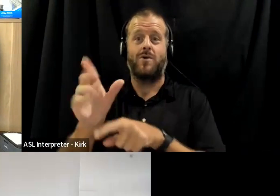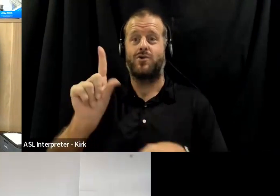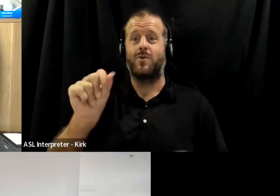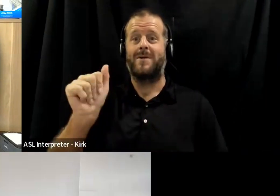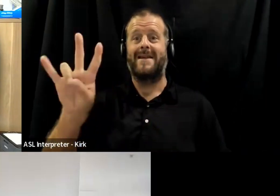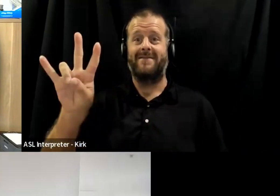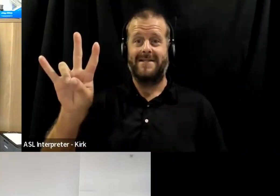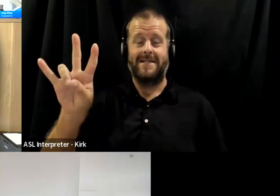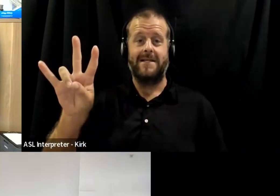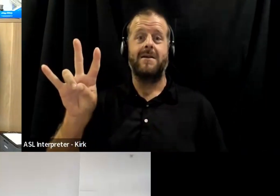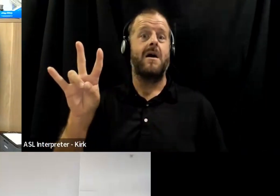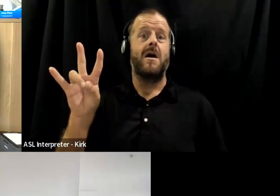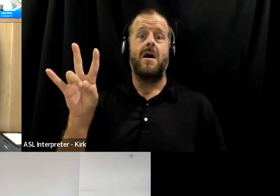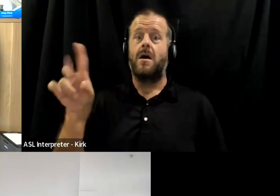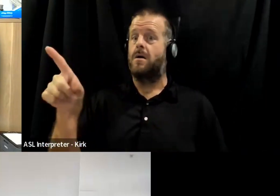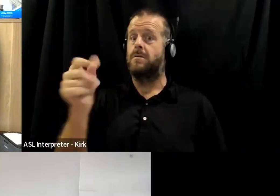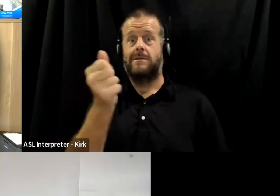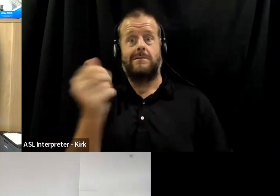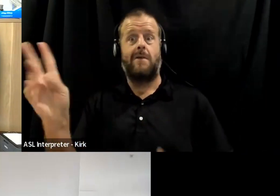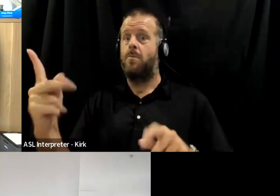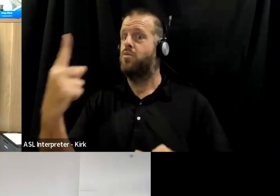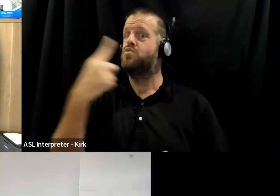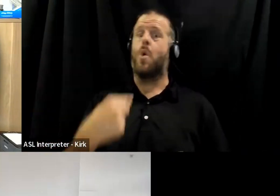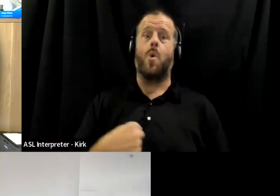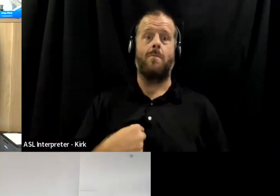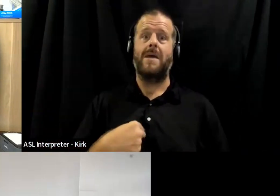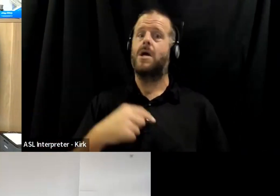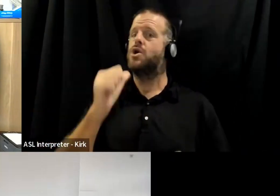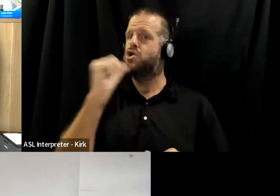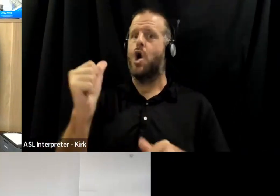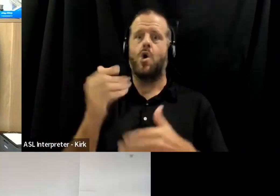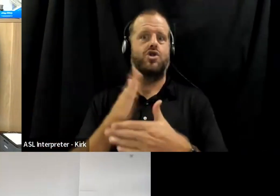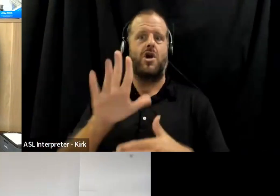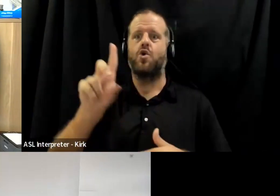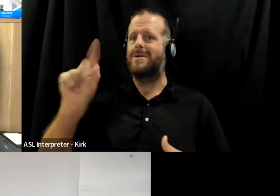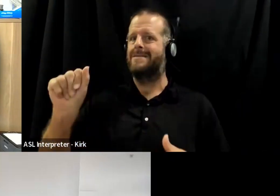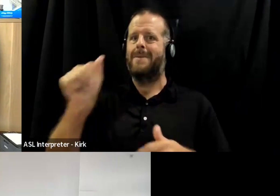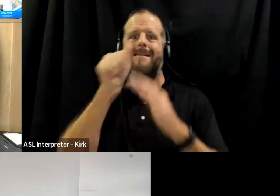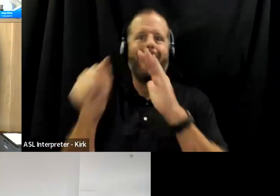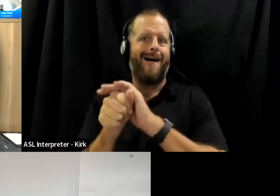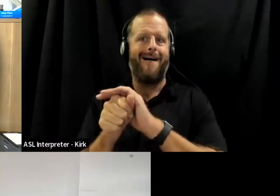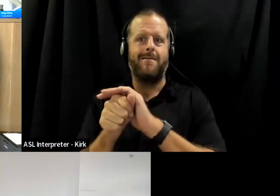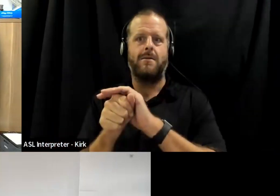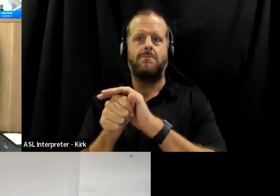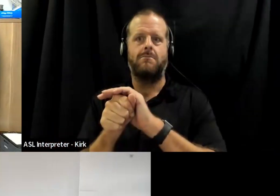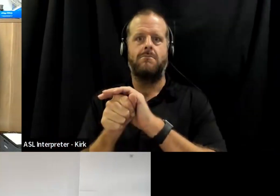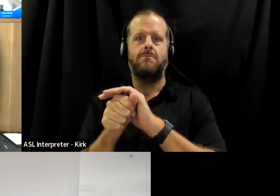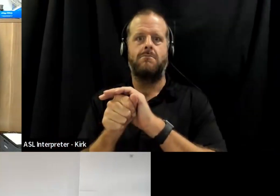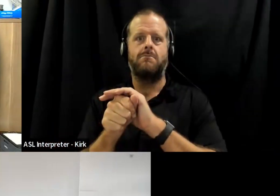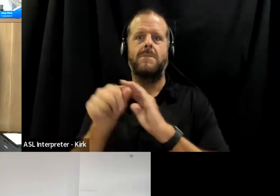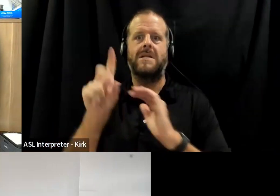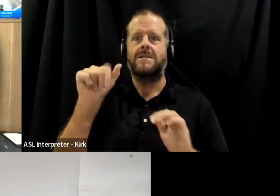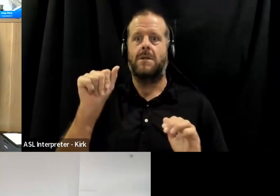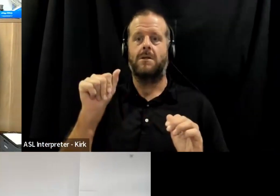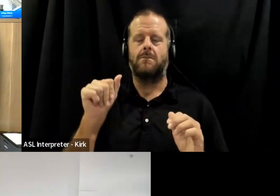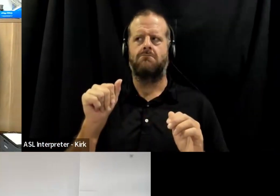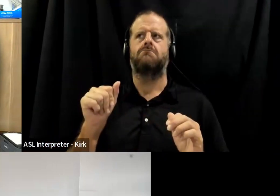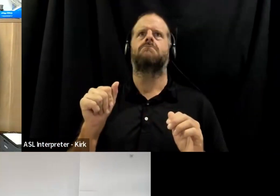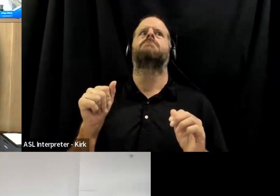was straight up told by several people do not share your disability, hide it at all expenses, and if you think about what everybody's saying